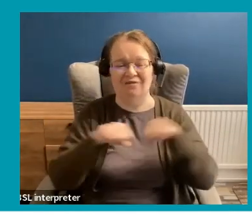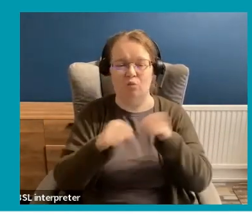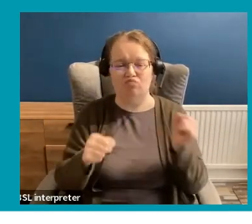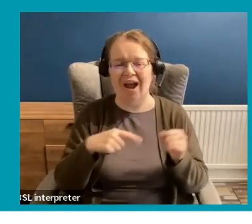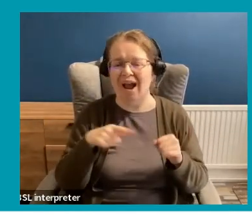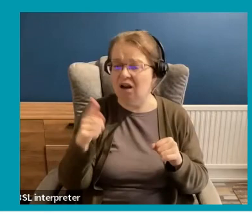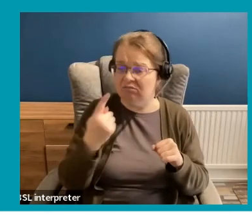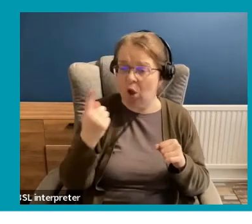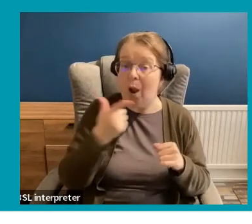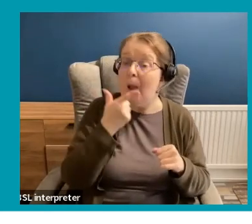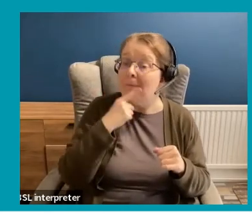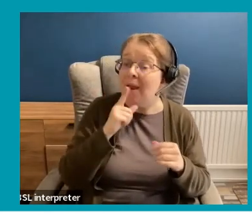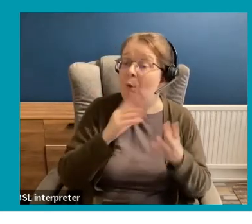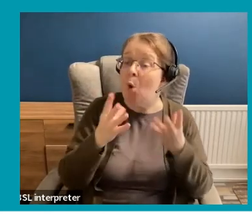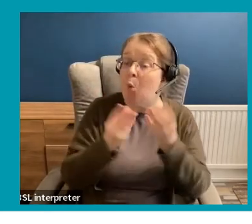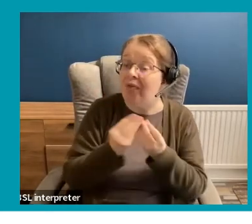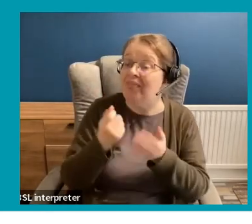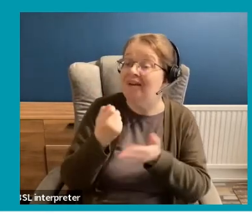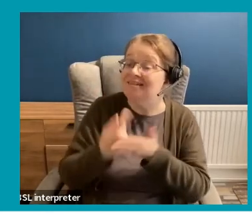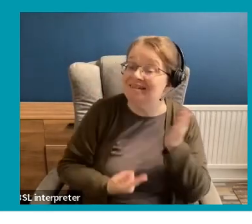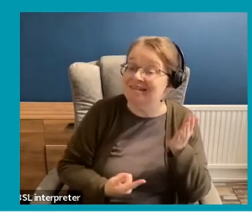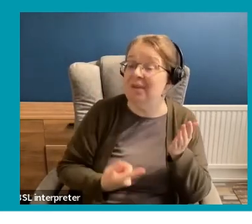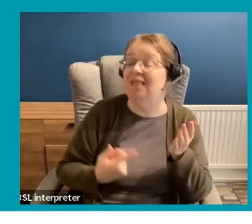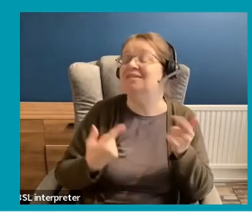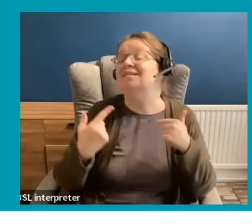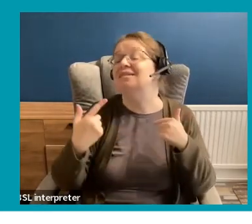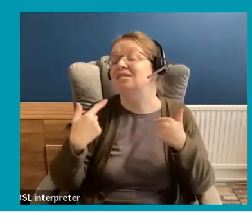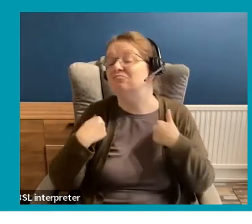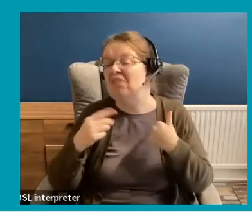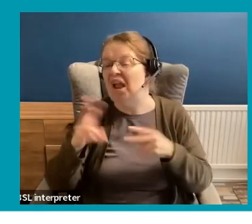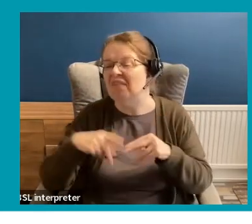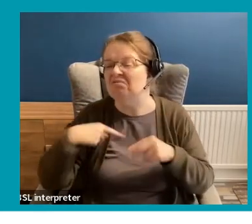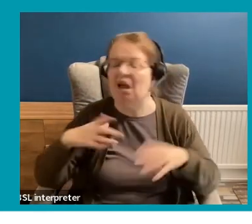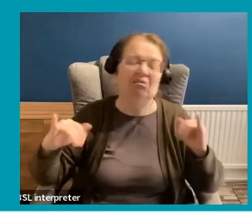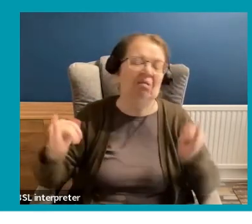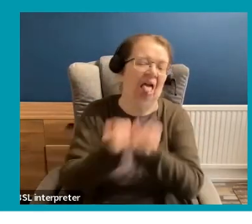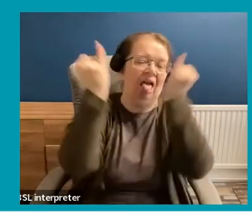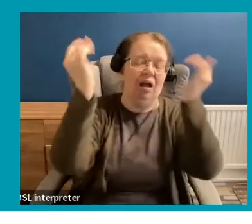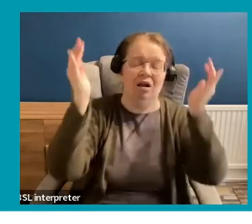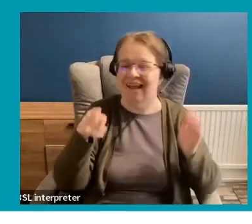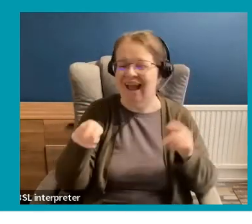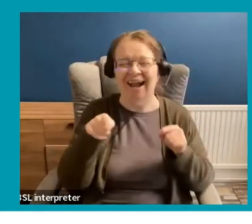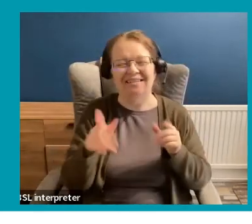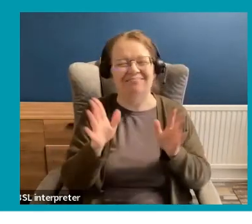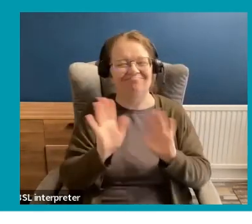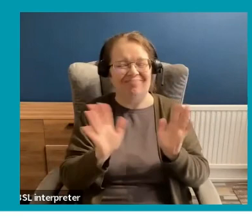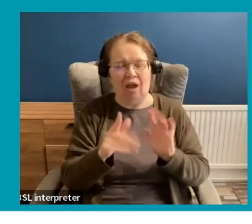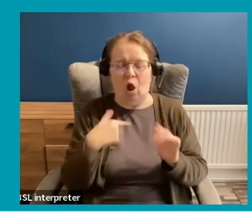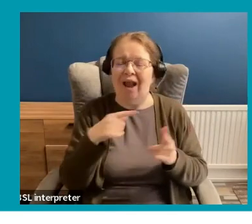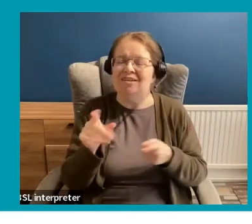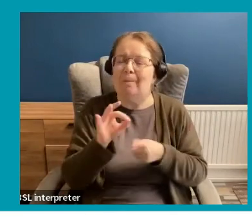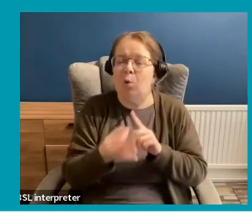We might talk about the social model is just a point of discussion rather than a criticism and